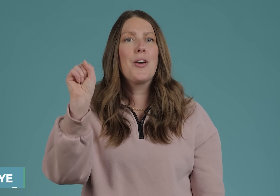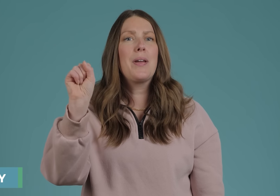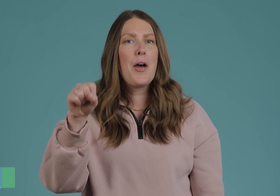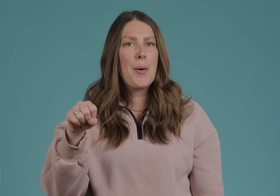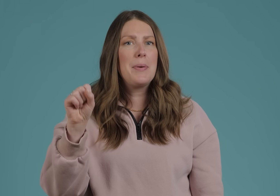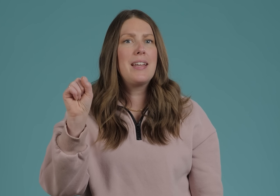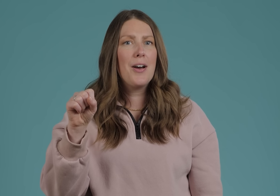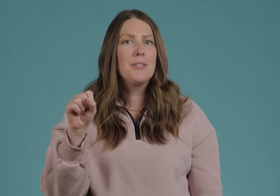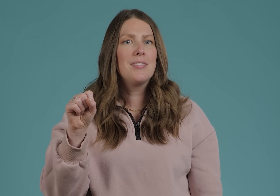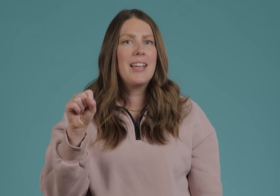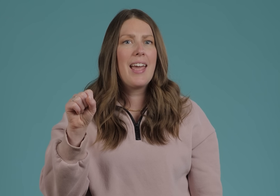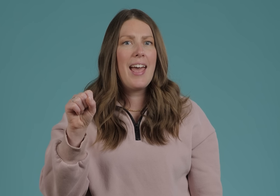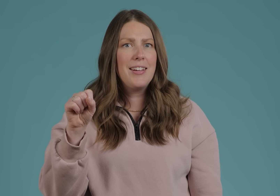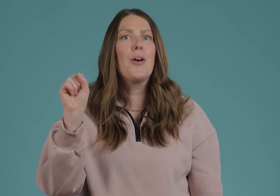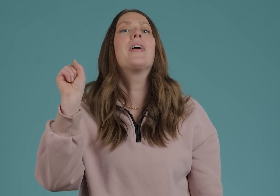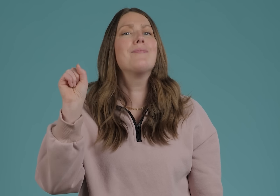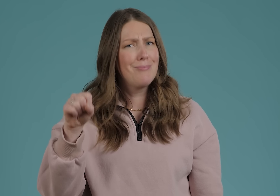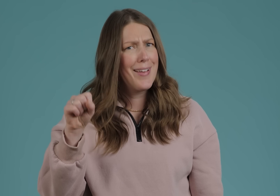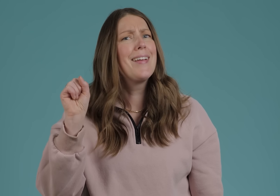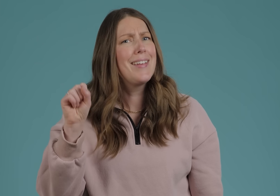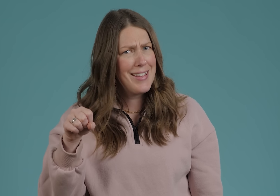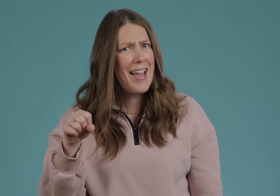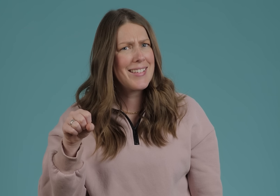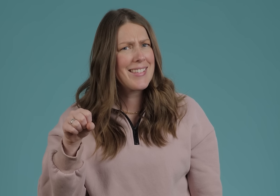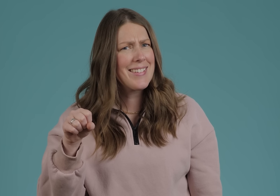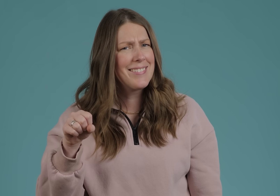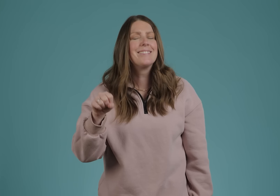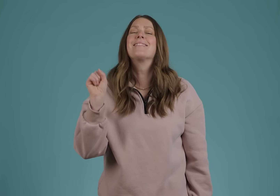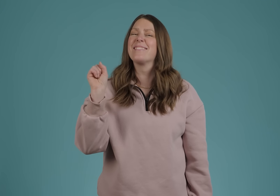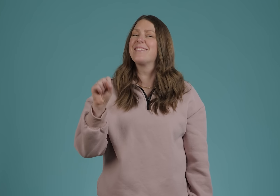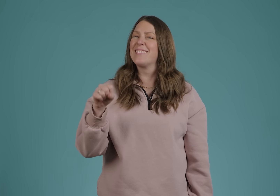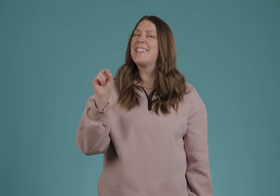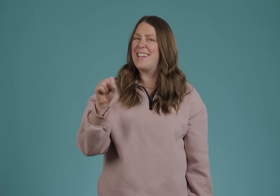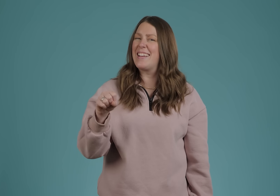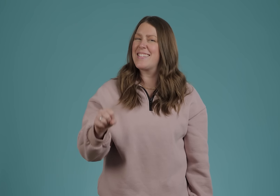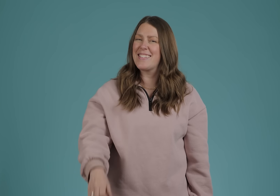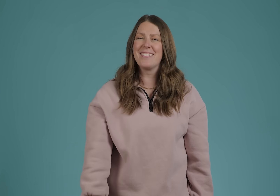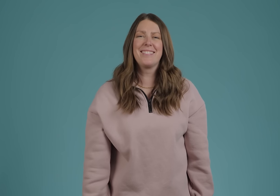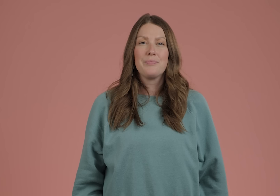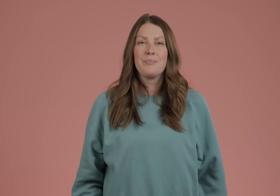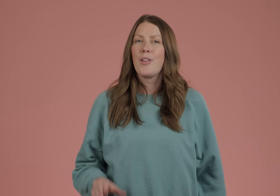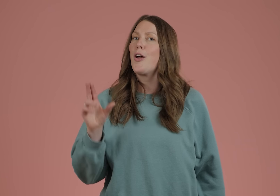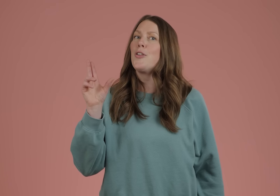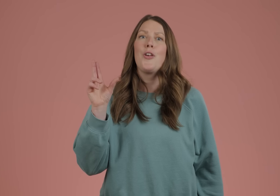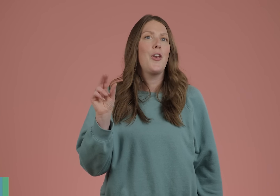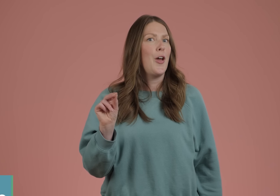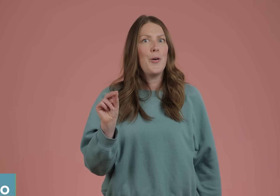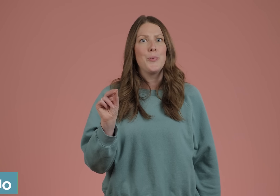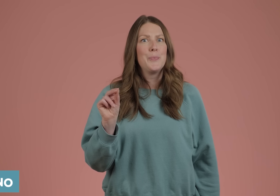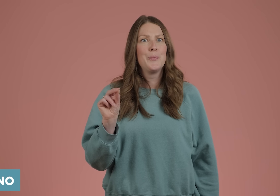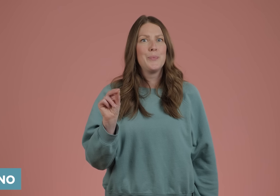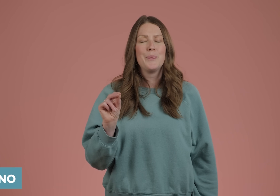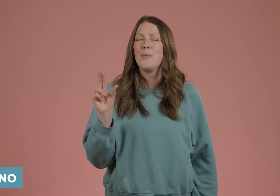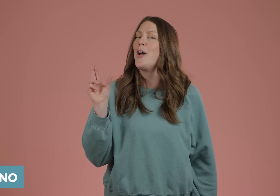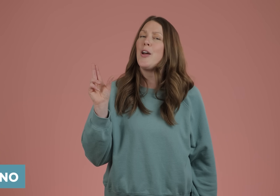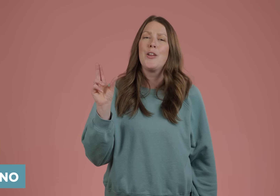going up and down like a head going Yes Yes No